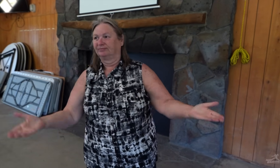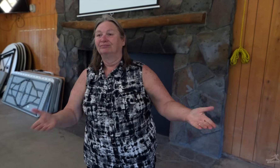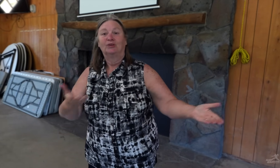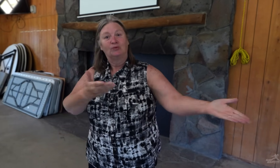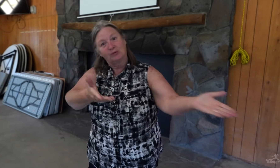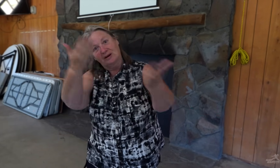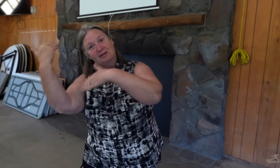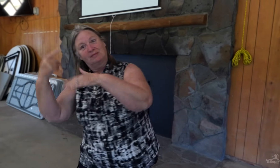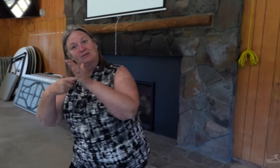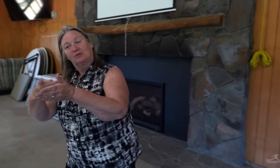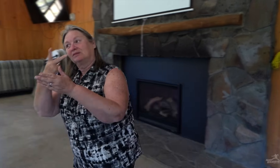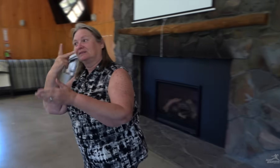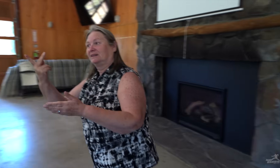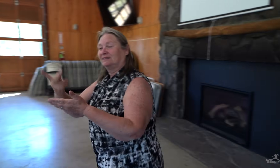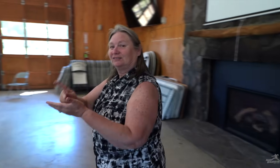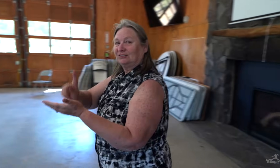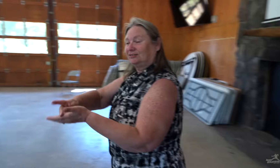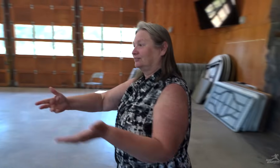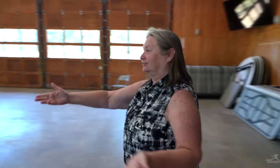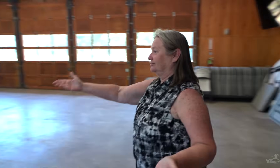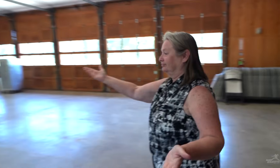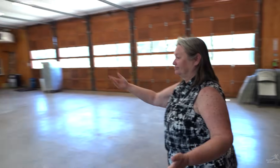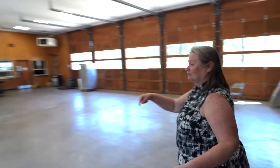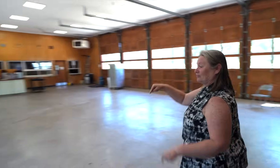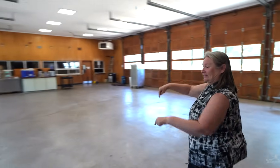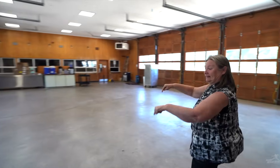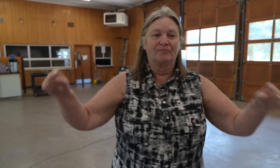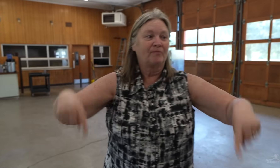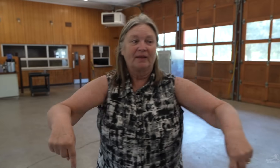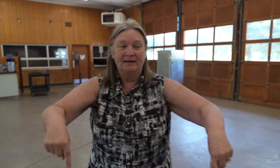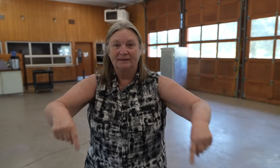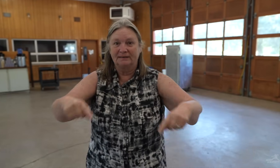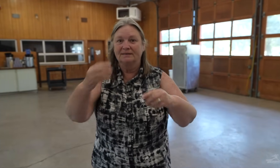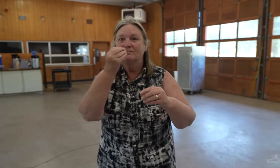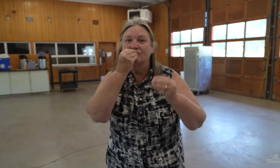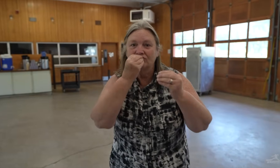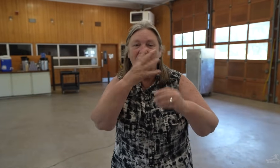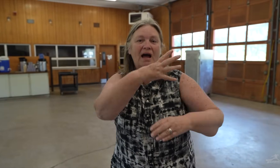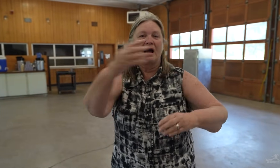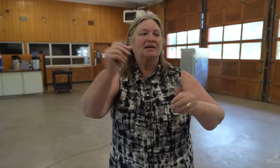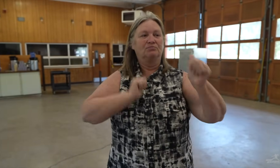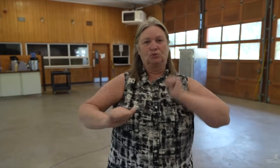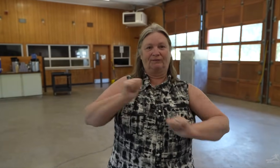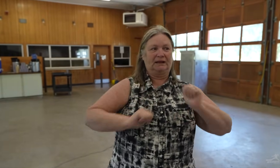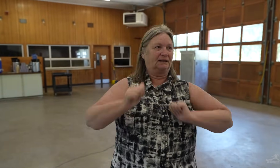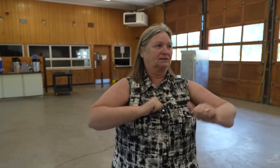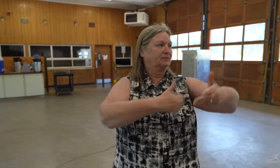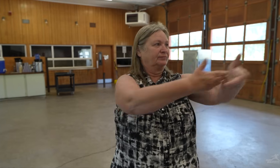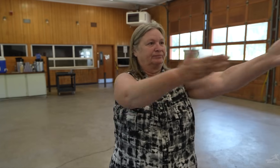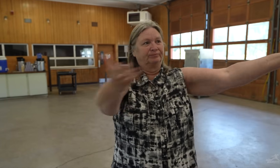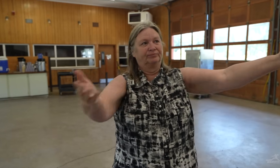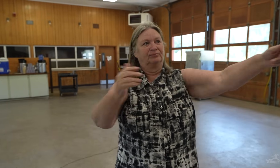Come and see the kitchen. This is for eating and entertainment.